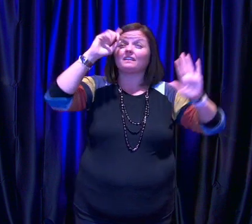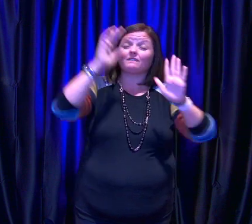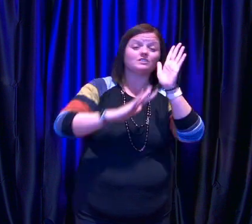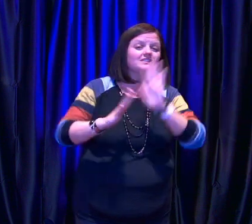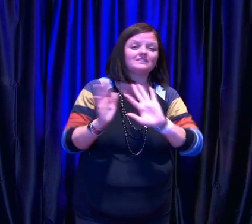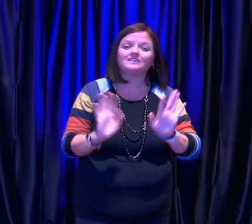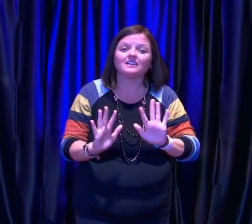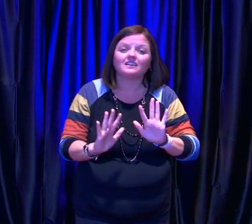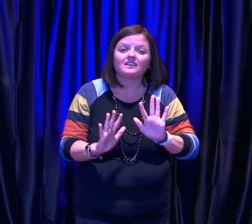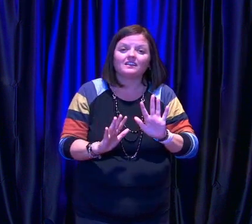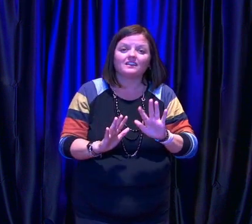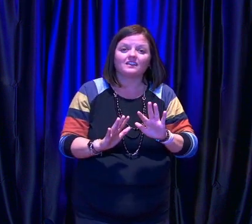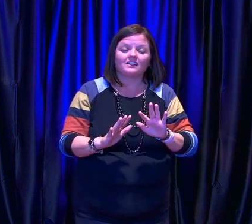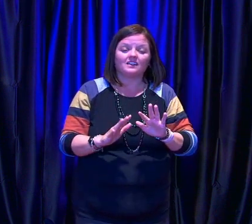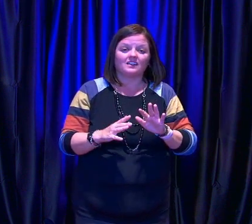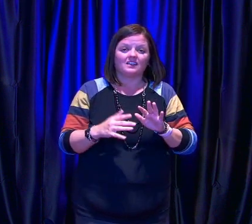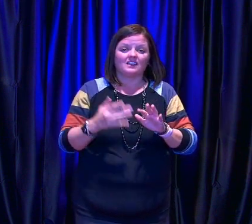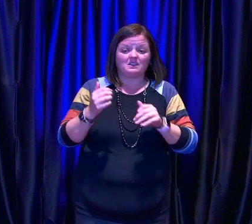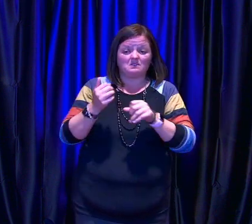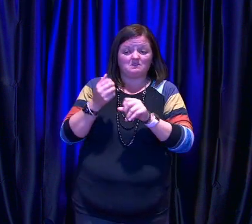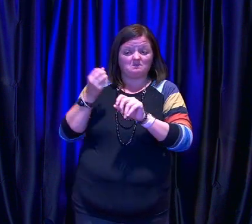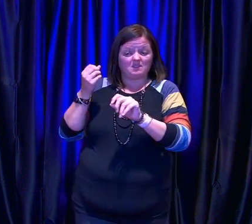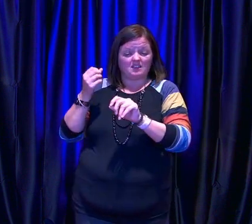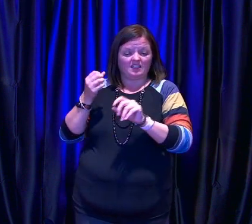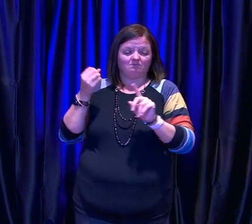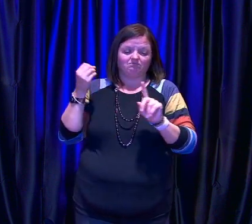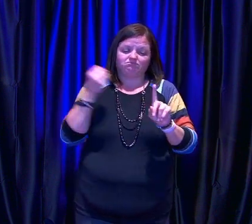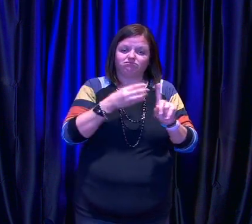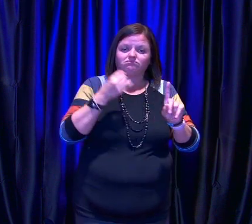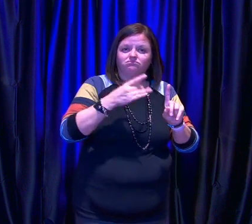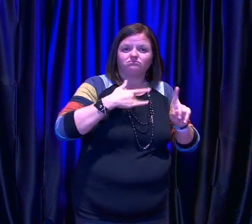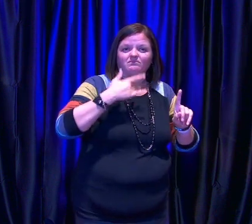it puts them under conviction it it changes the landscape and